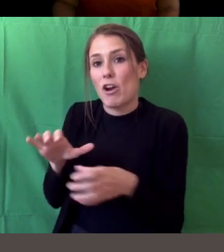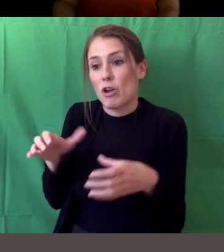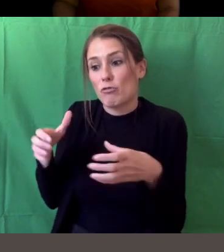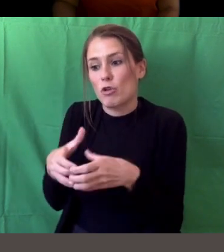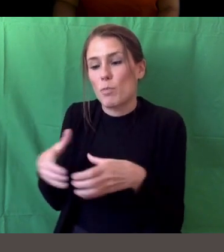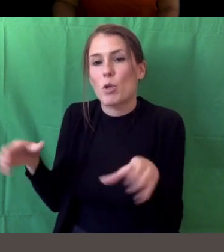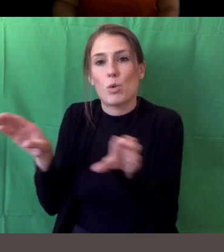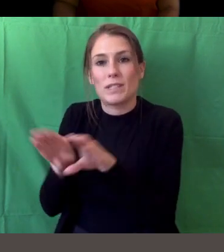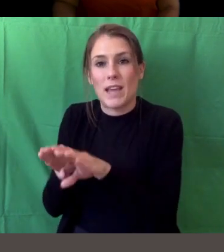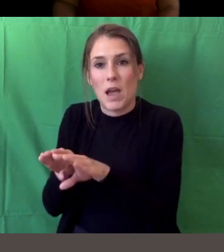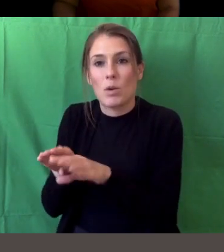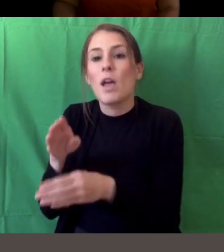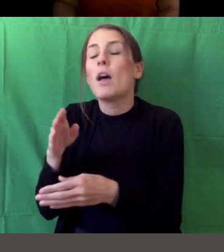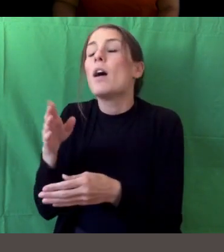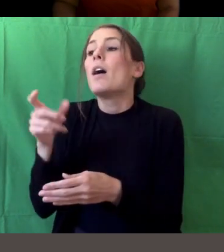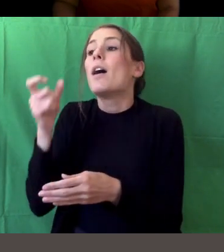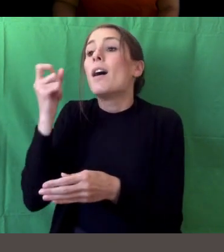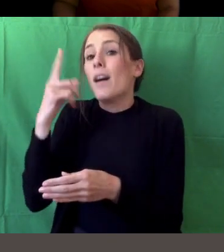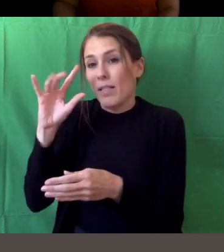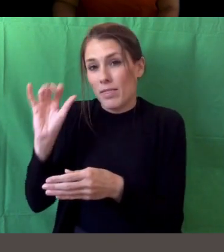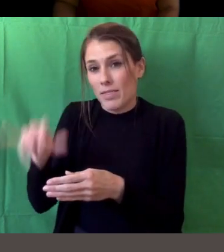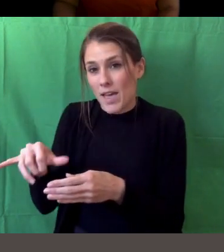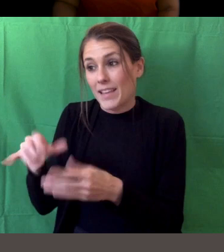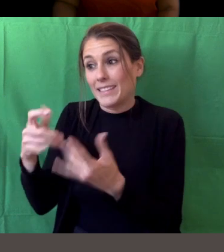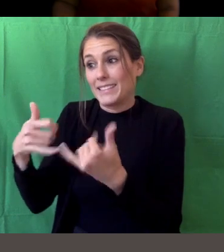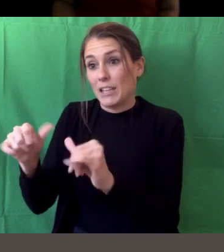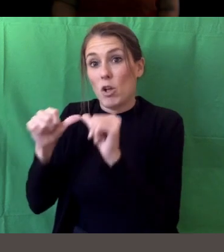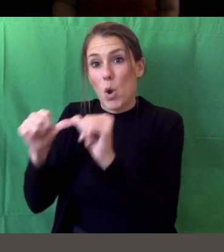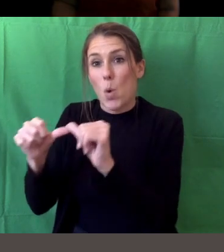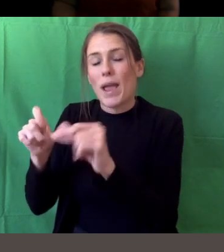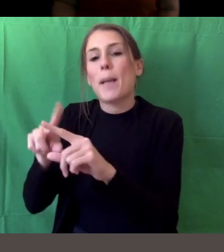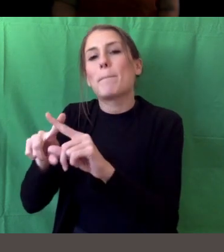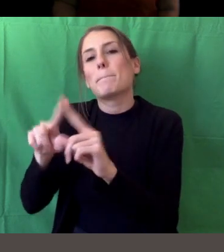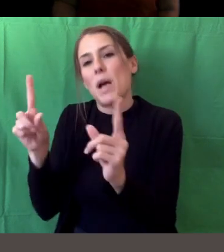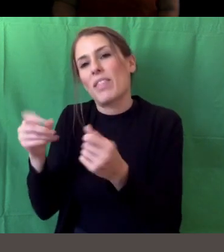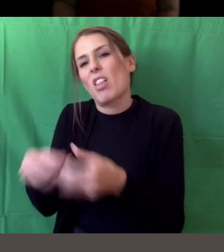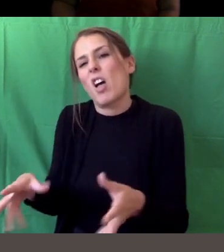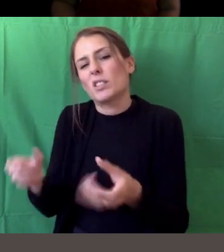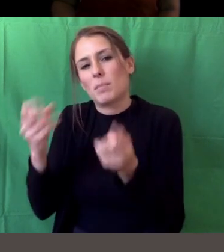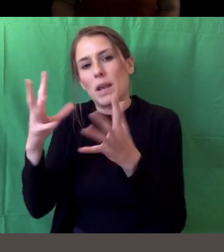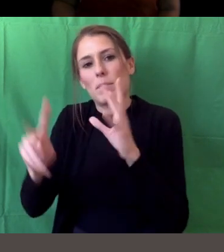They're still going, but they lost a lot of people.